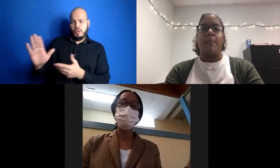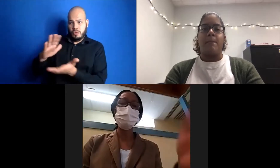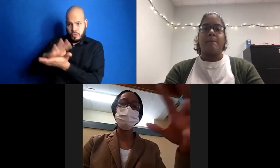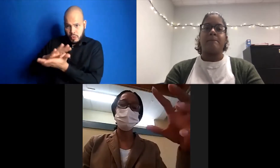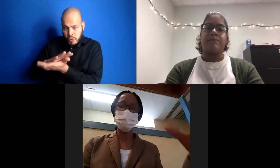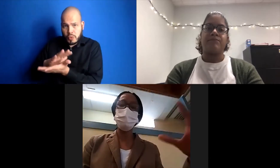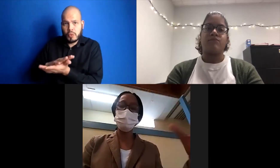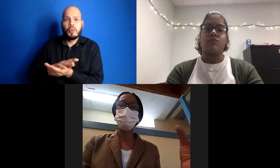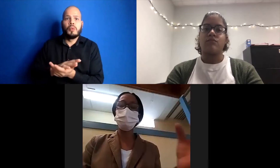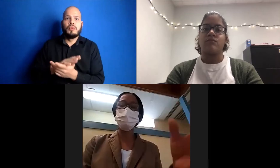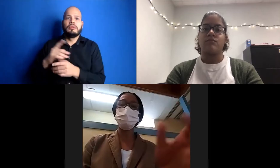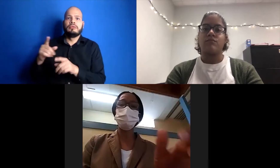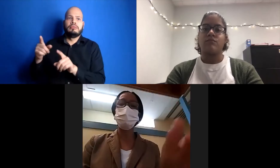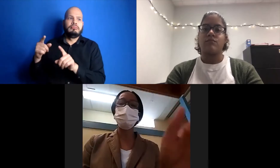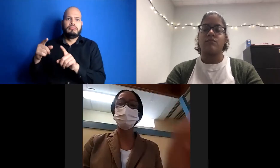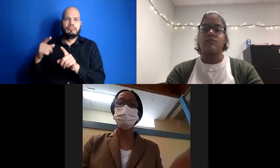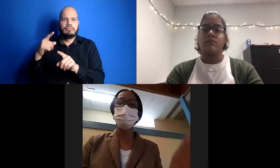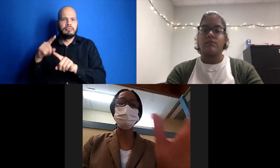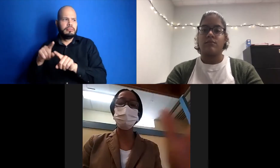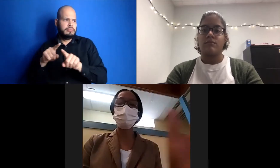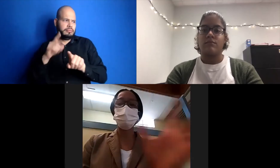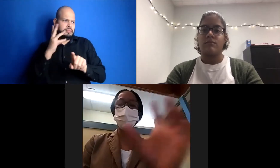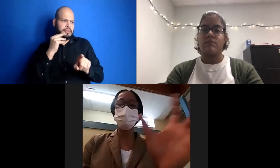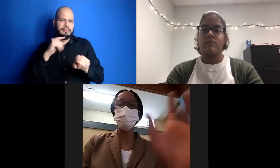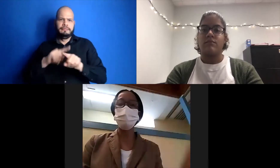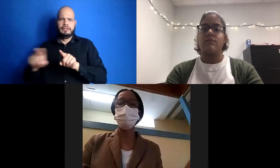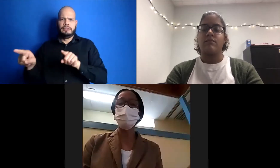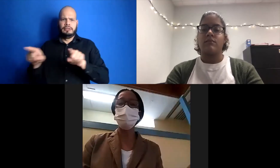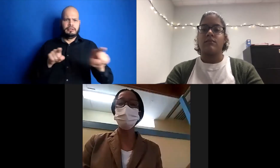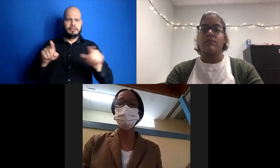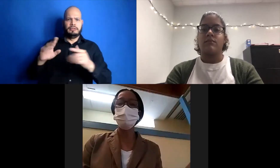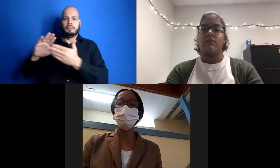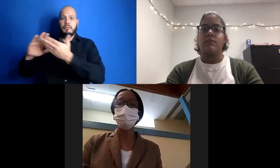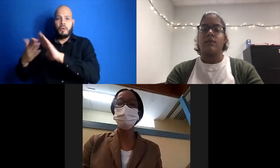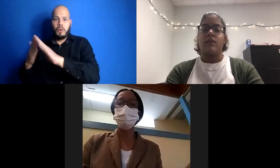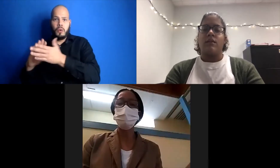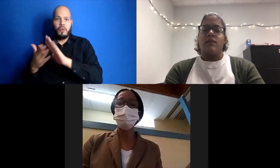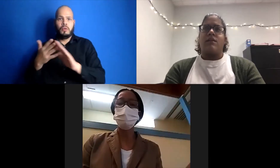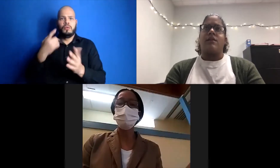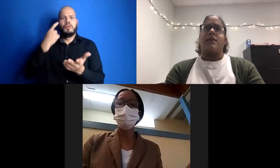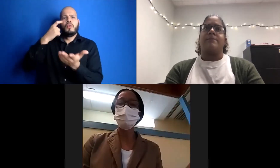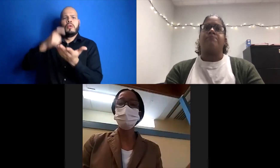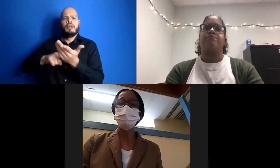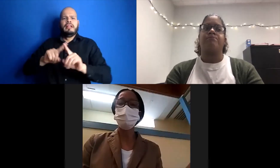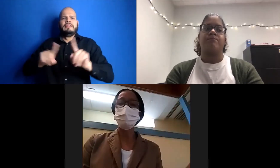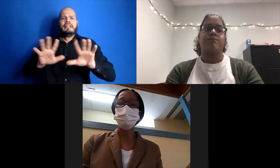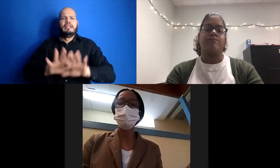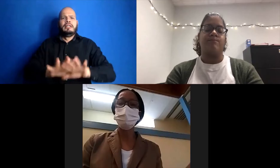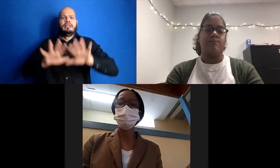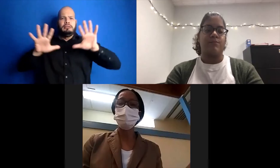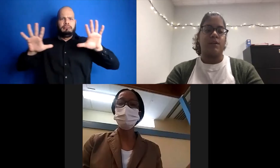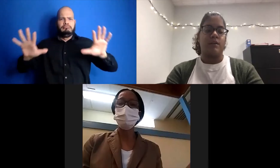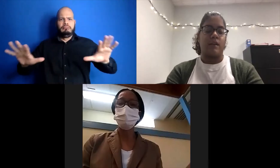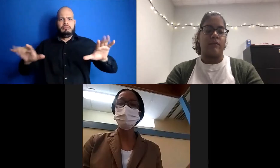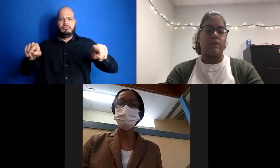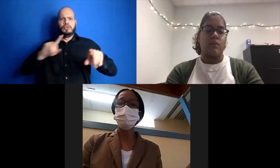in the in the community as us at large what have you noticed um I'm trying to think of a good one